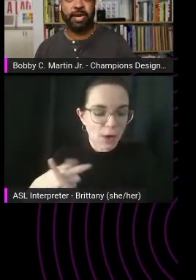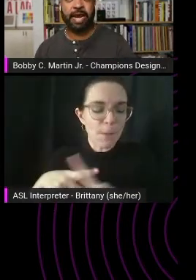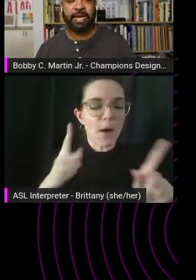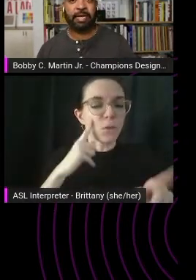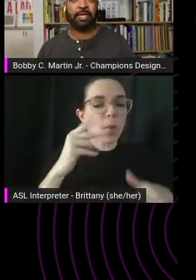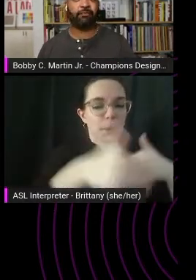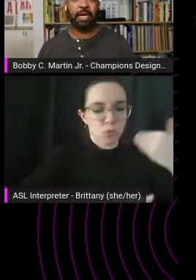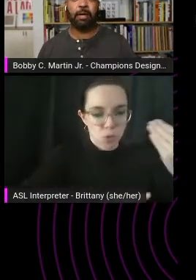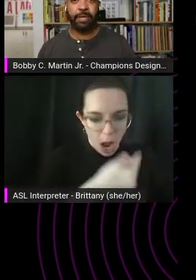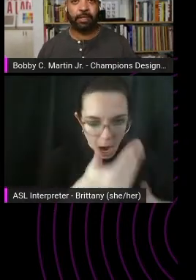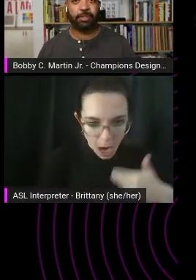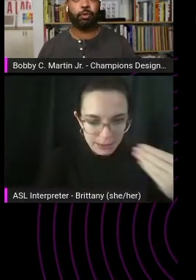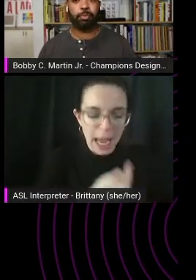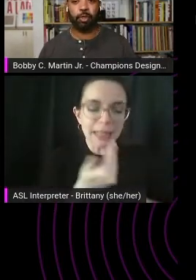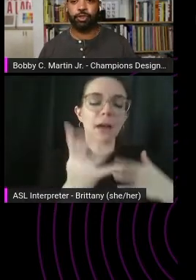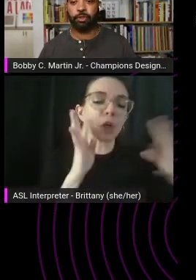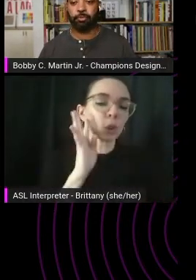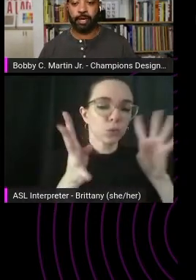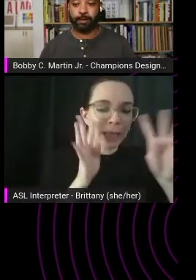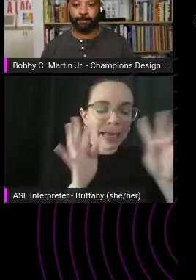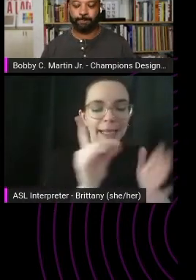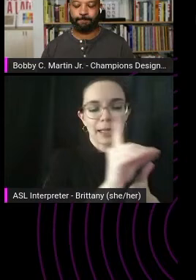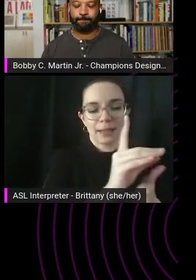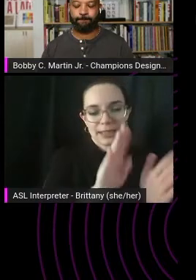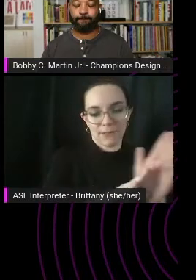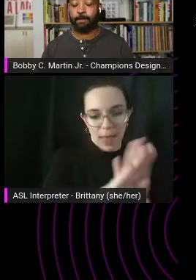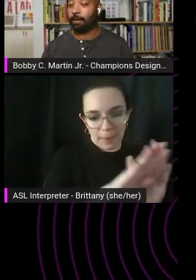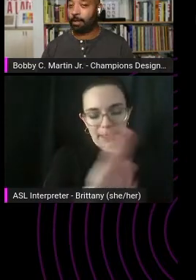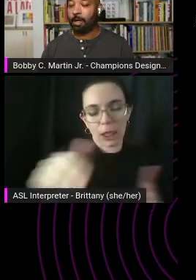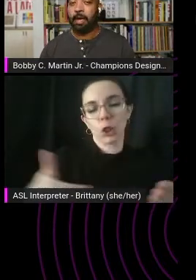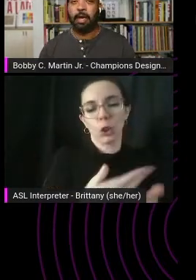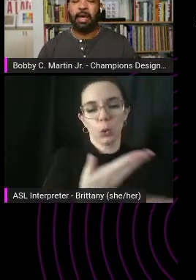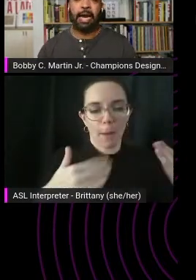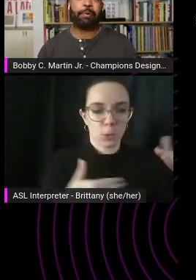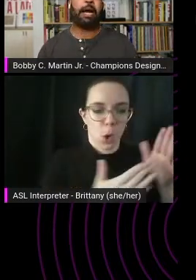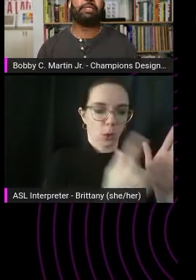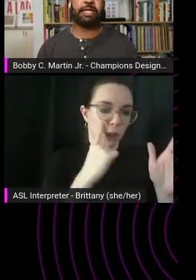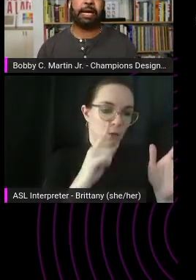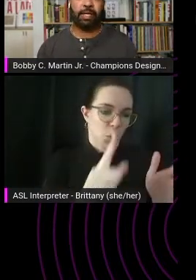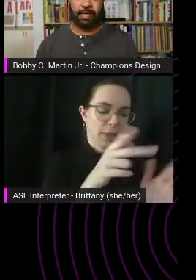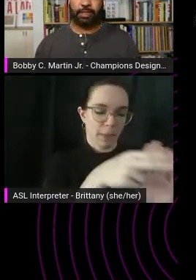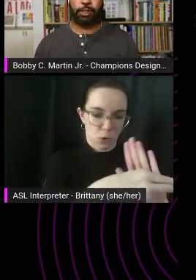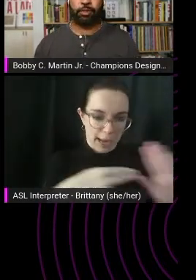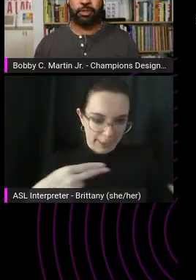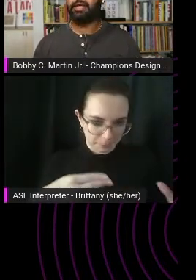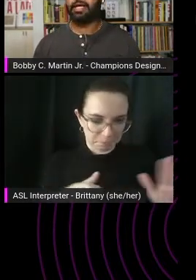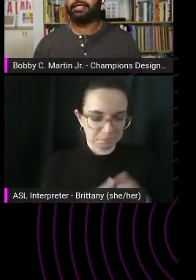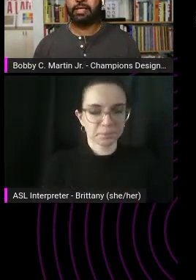creating and developing this new approach to the brand. I promised that I would get to some of the things